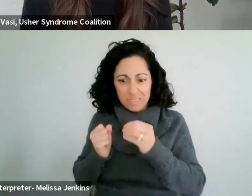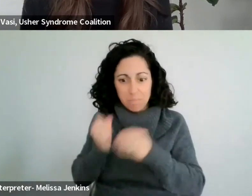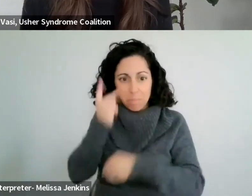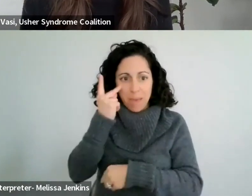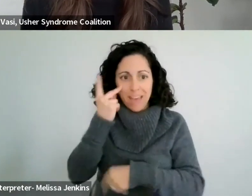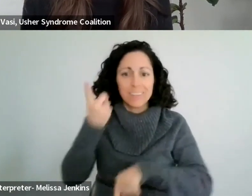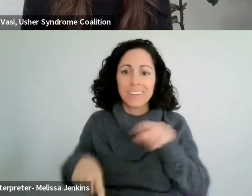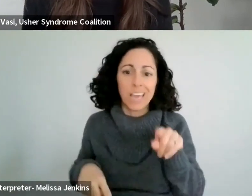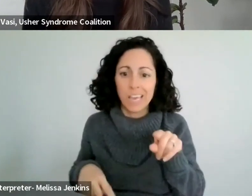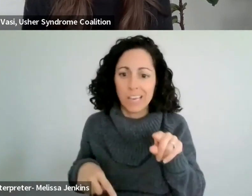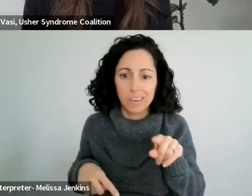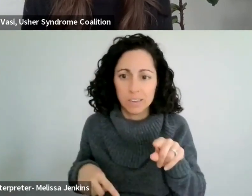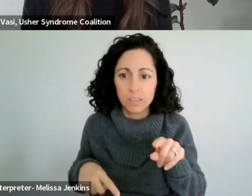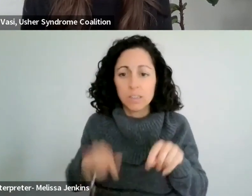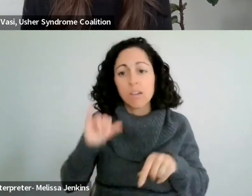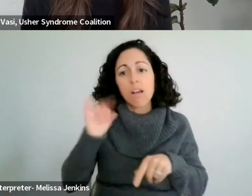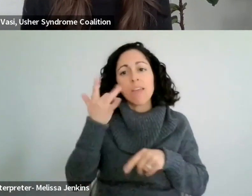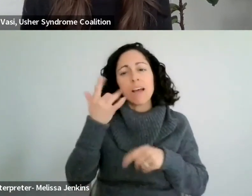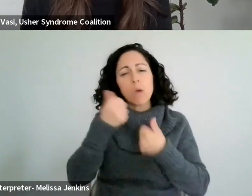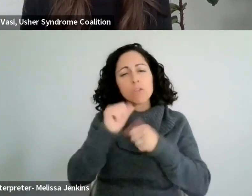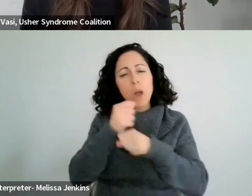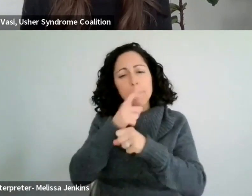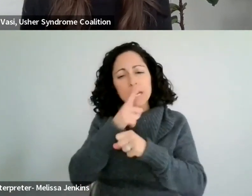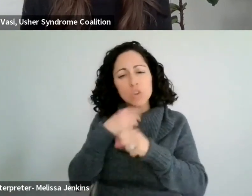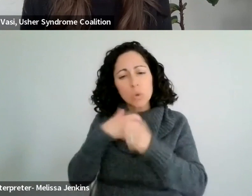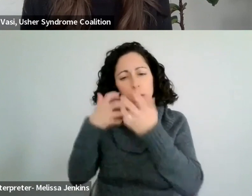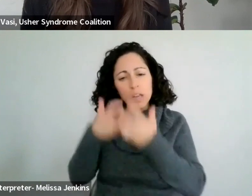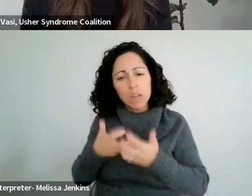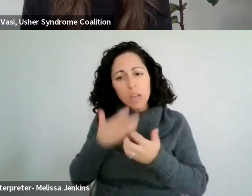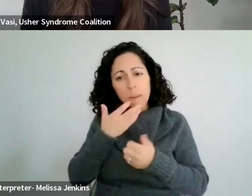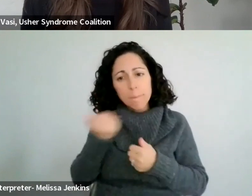and to be sure there that we can help their functioning.